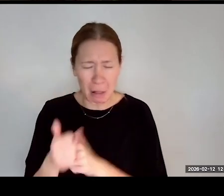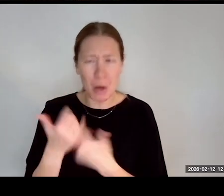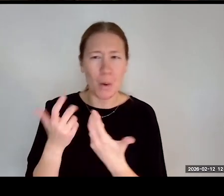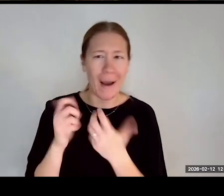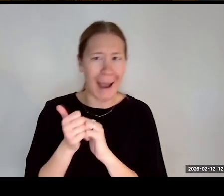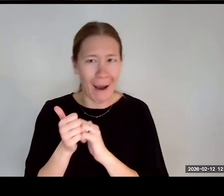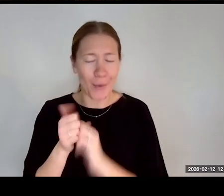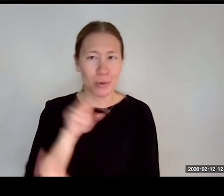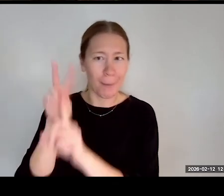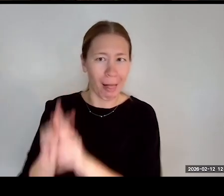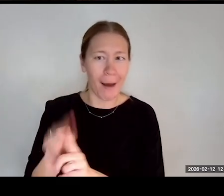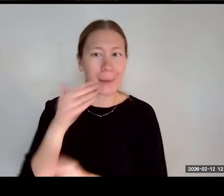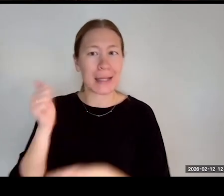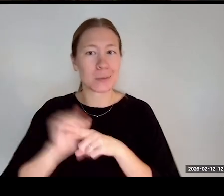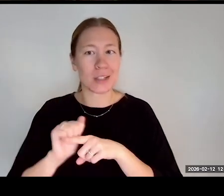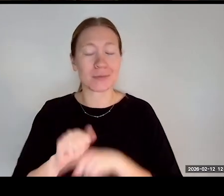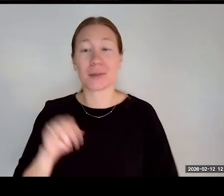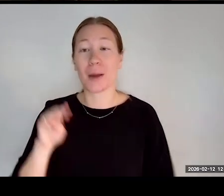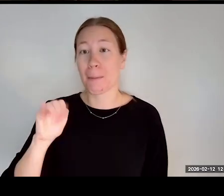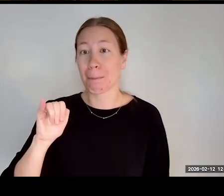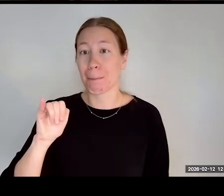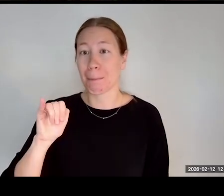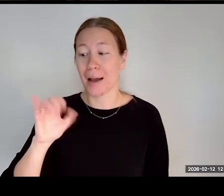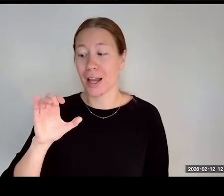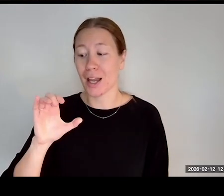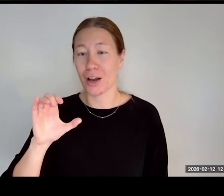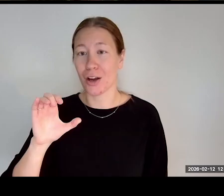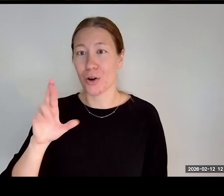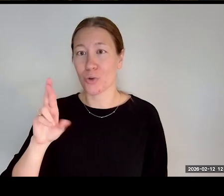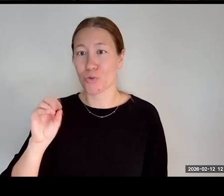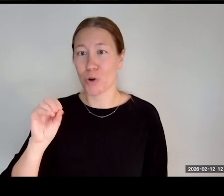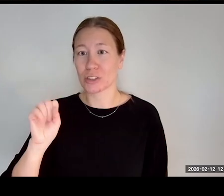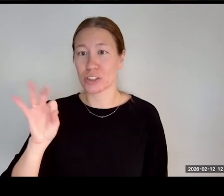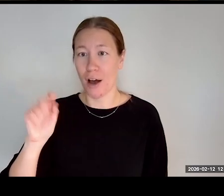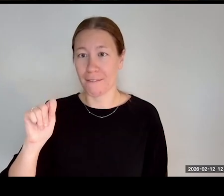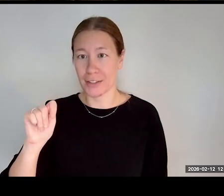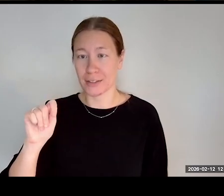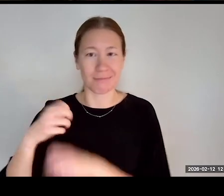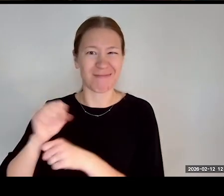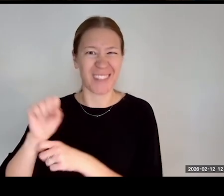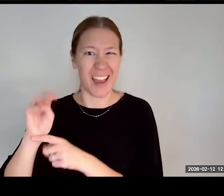Microsoft also has a built-in accessibility checker as well as a read aloud tool and you can use both of these to kind of guide